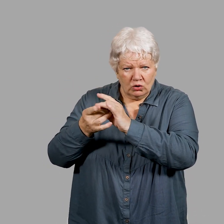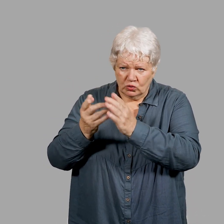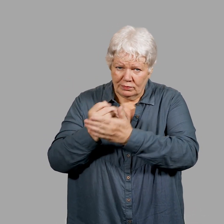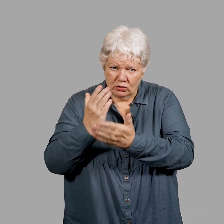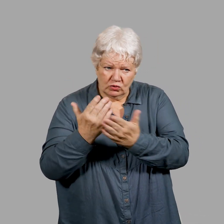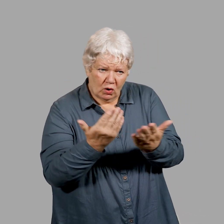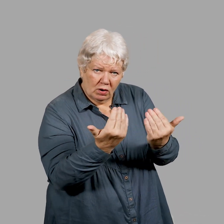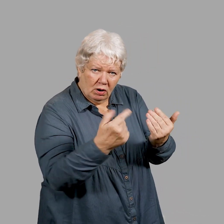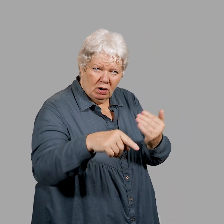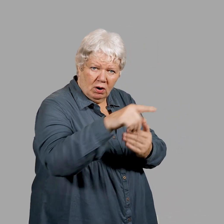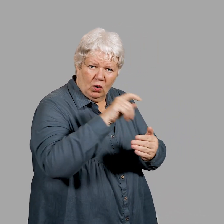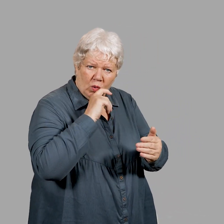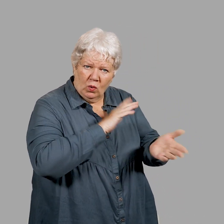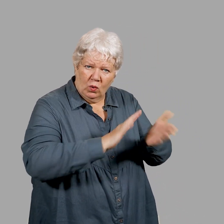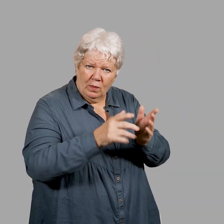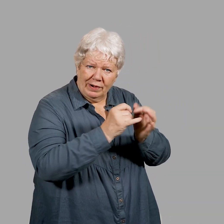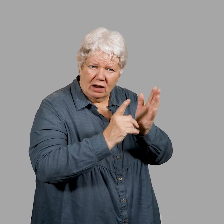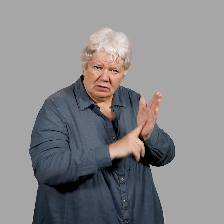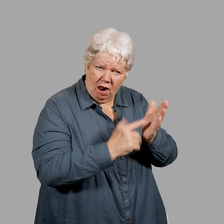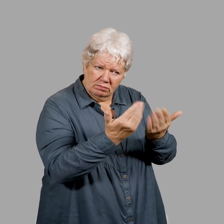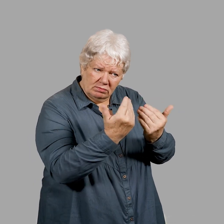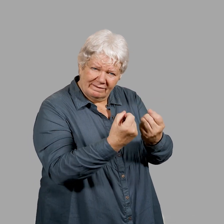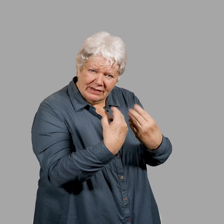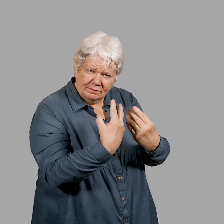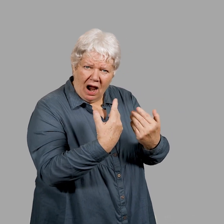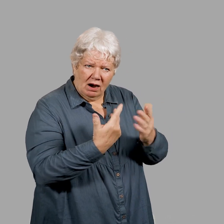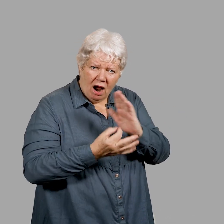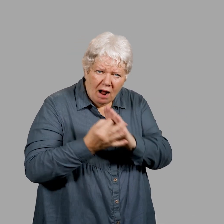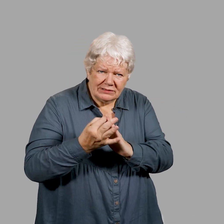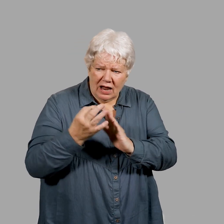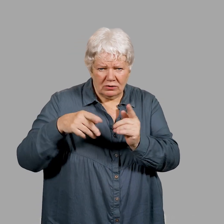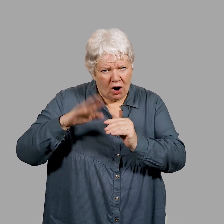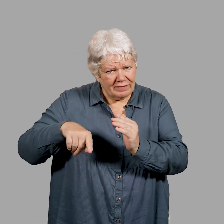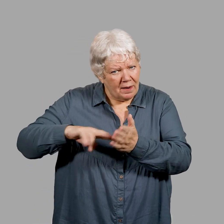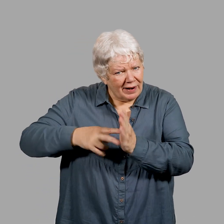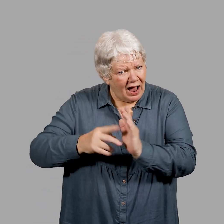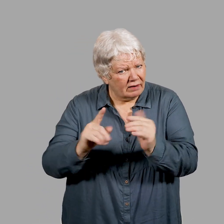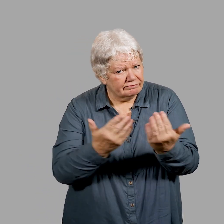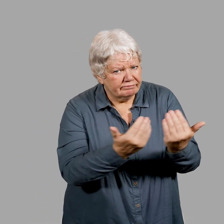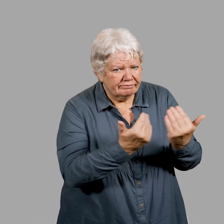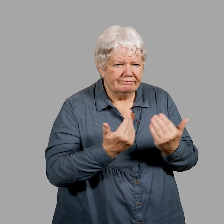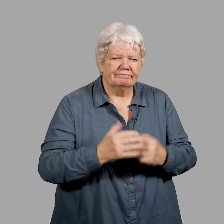to invite feedback and give updates on the BSLP.